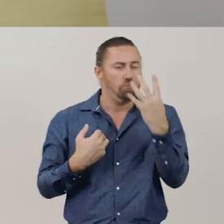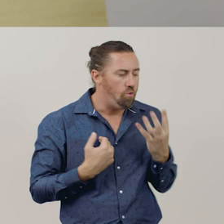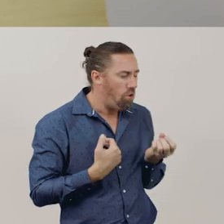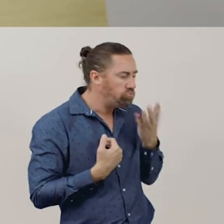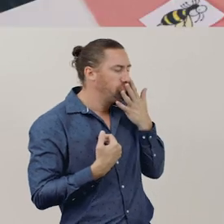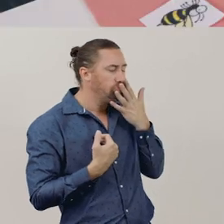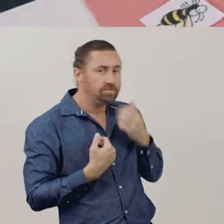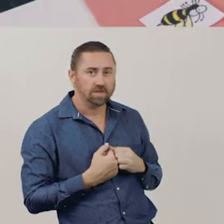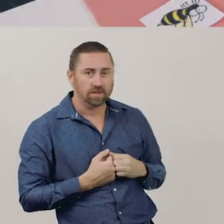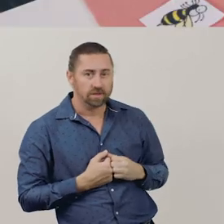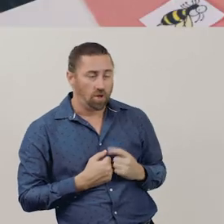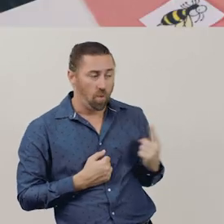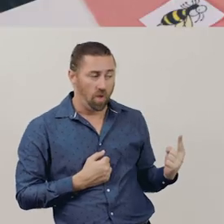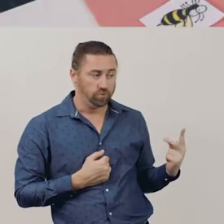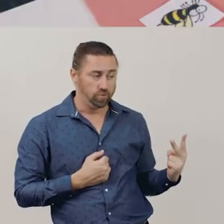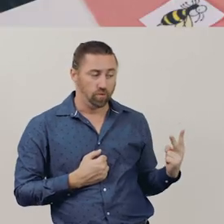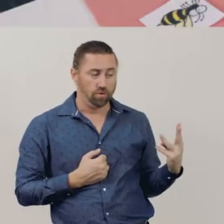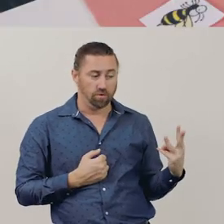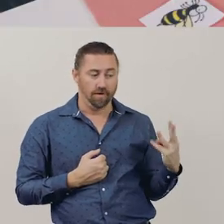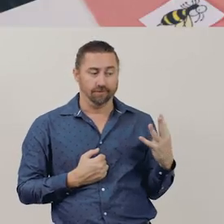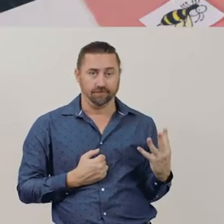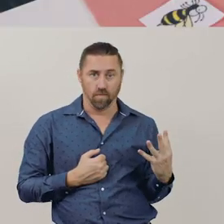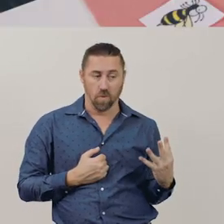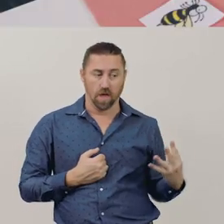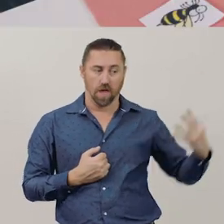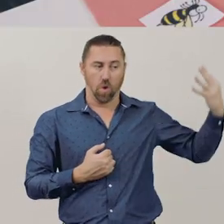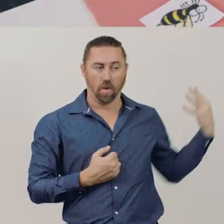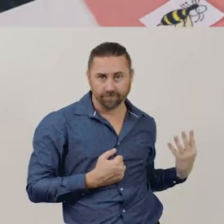1, 2, 3, 4.